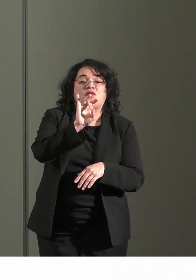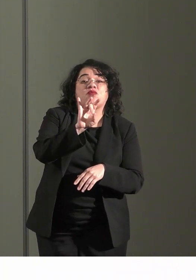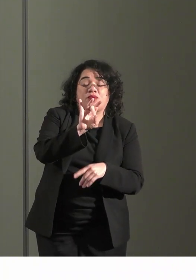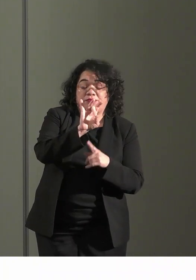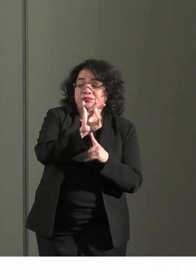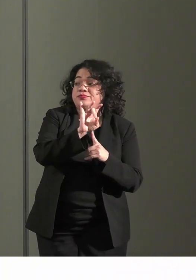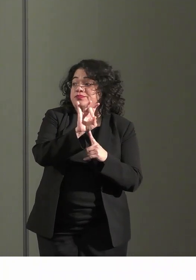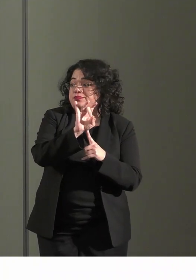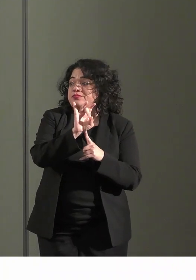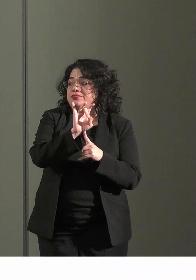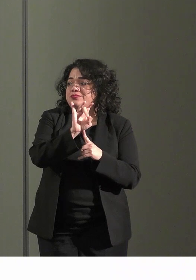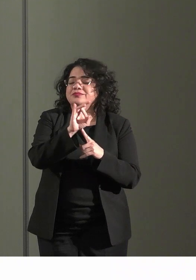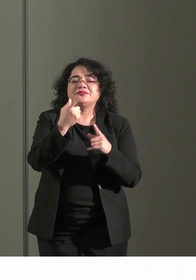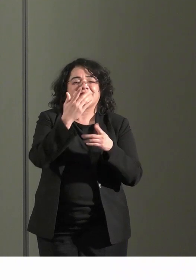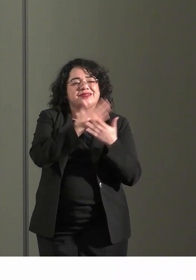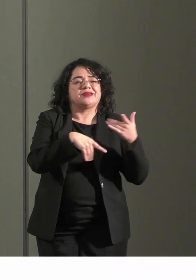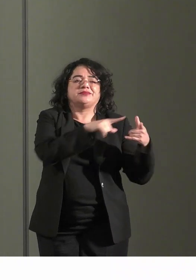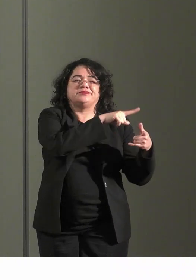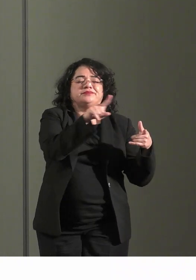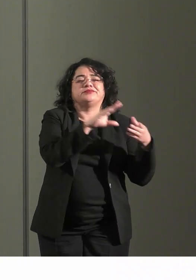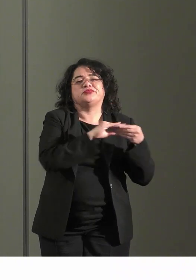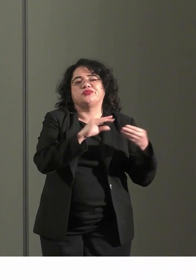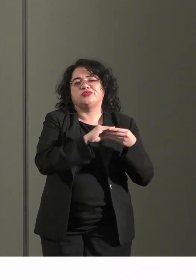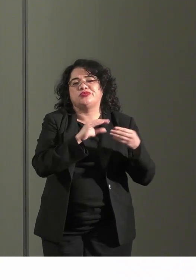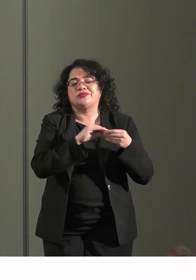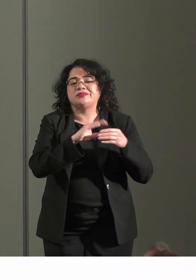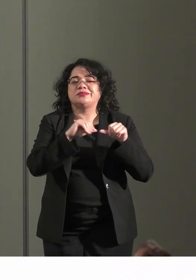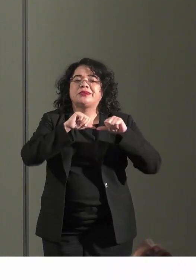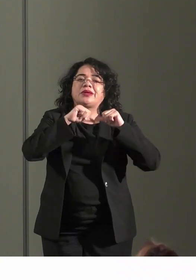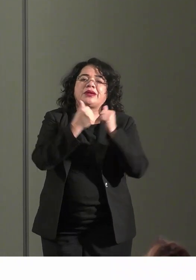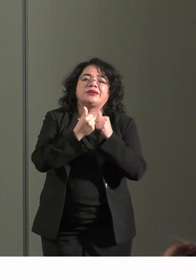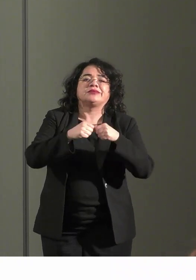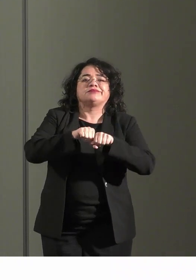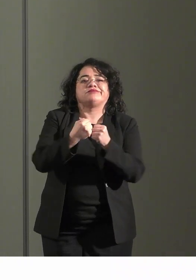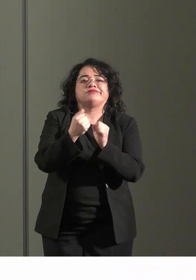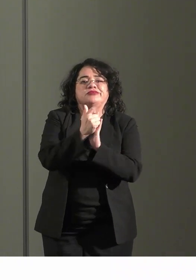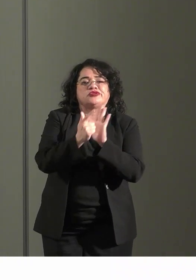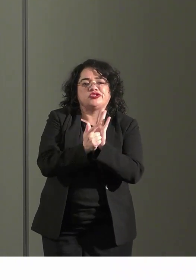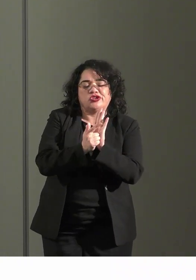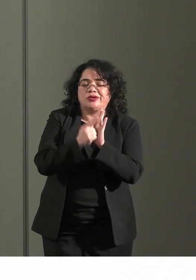you know there is stories about agency was violating something. So the Justice